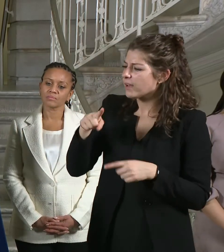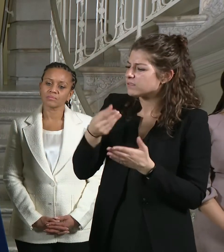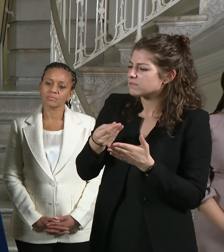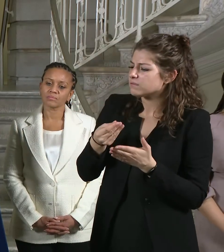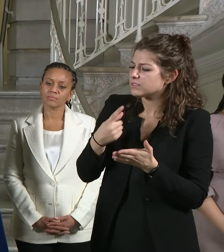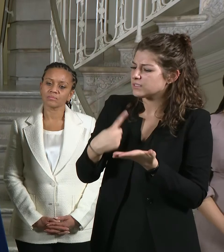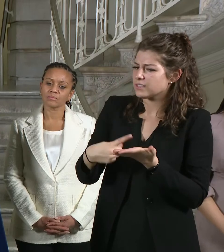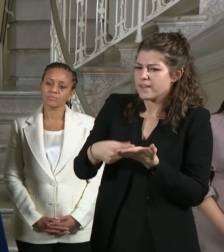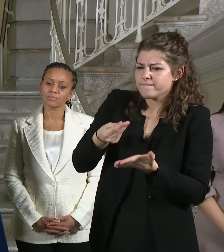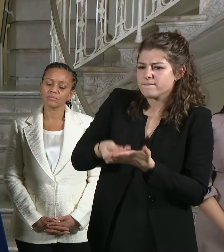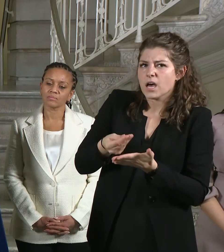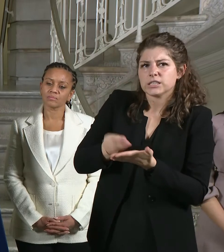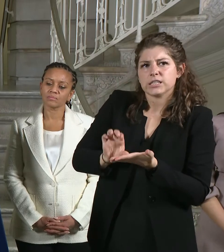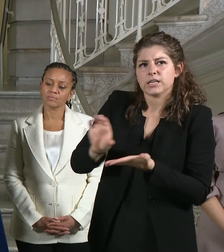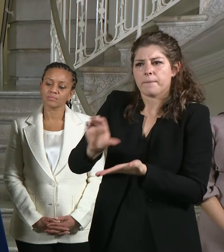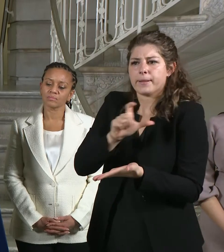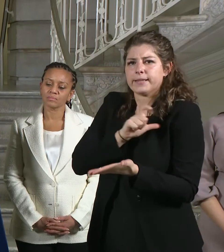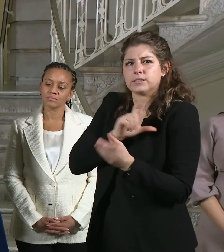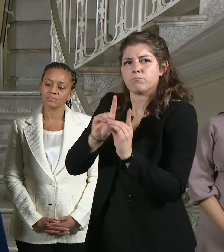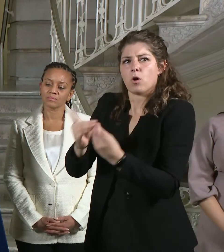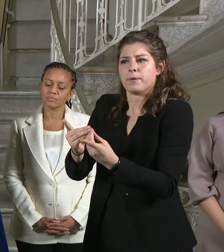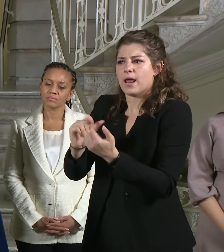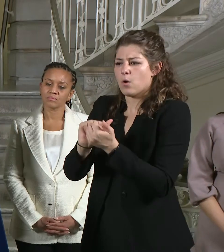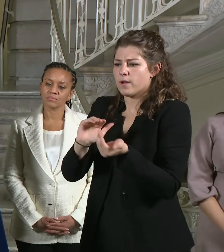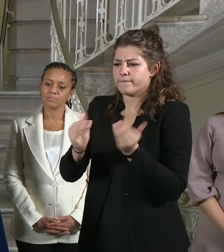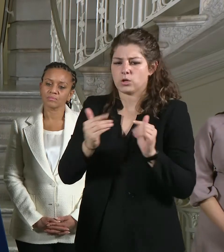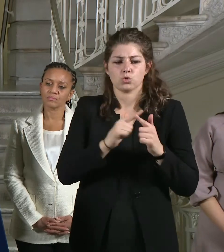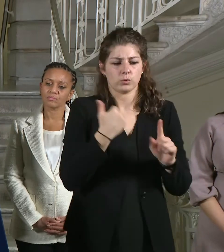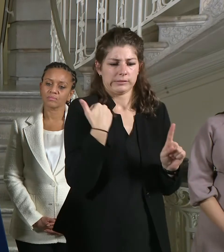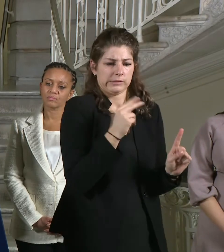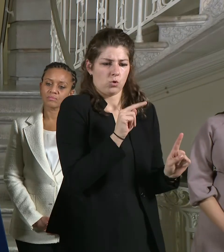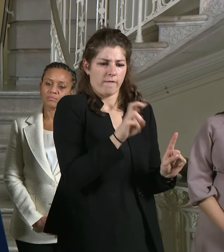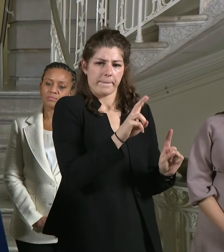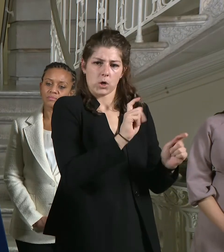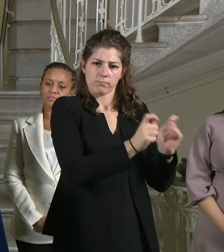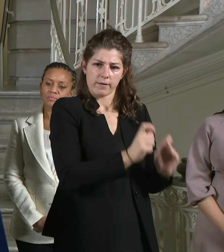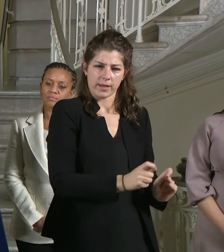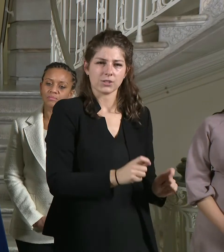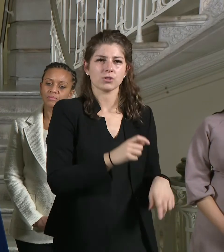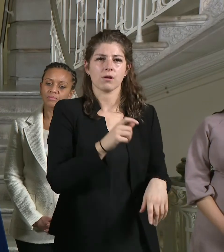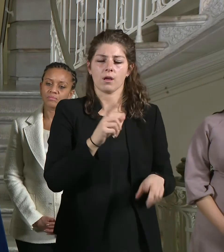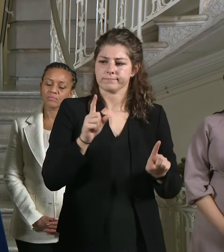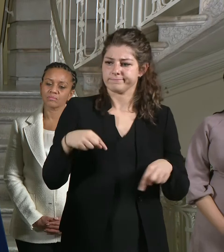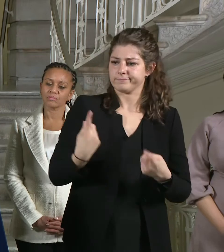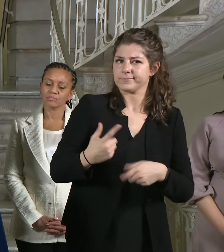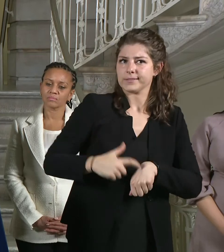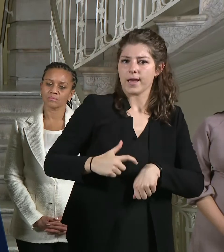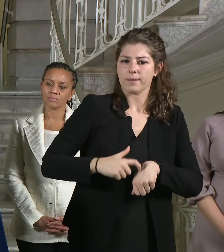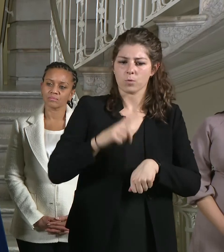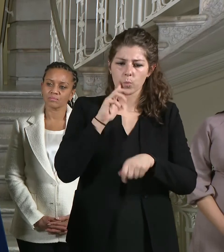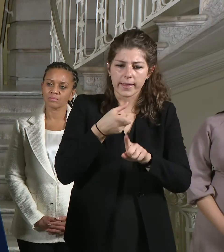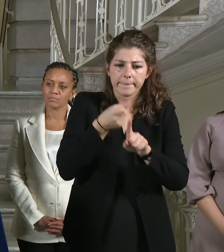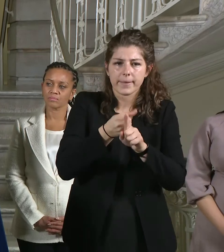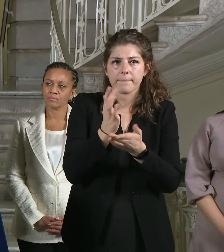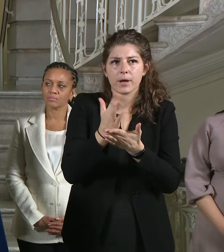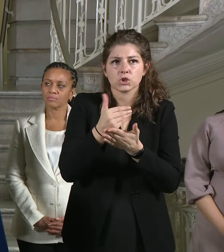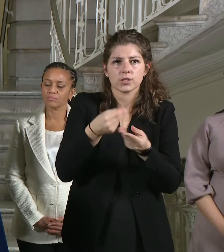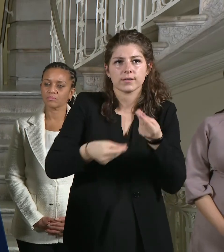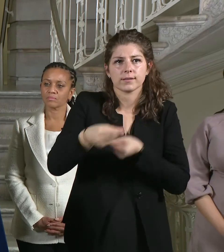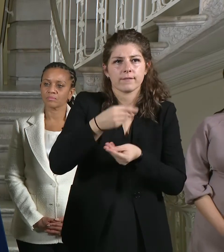IT'S A LOT.